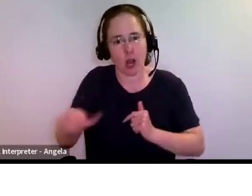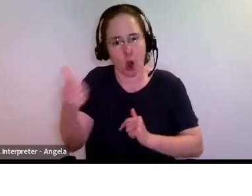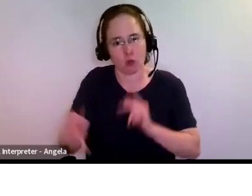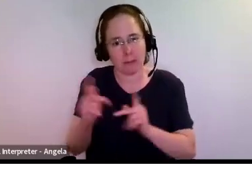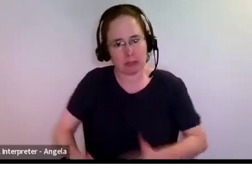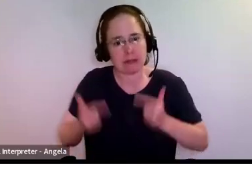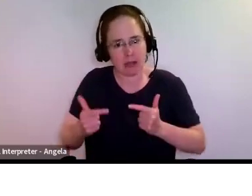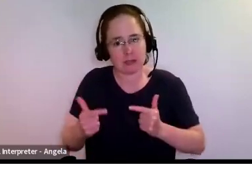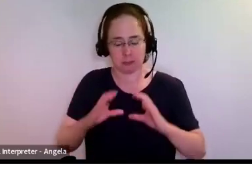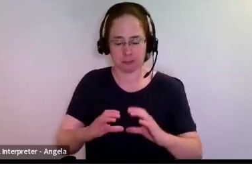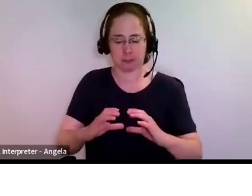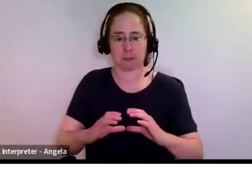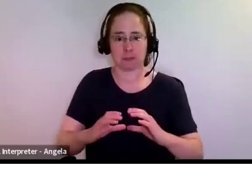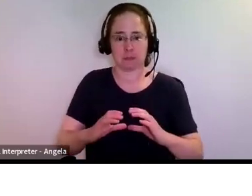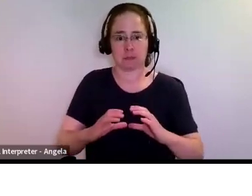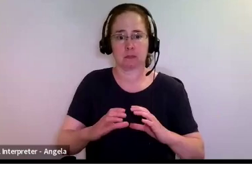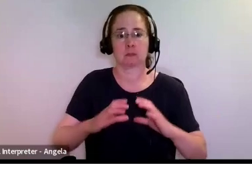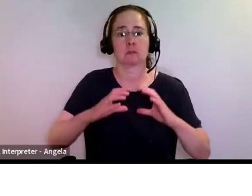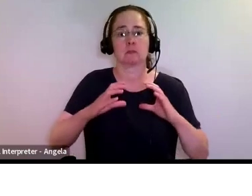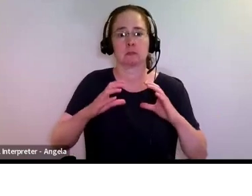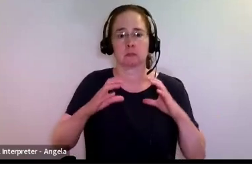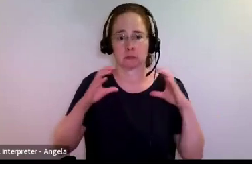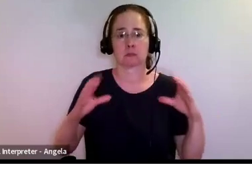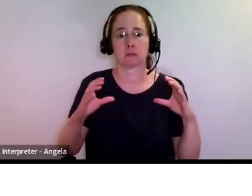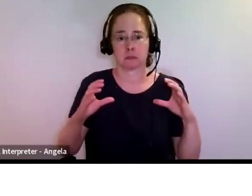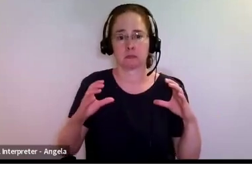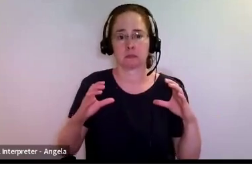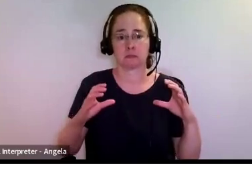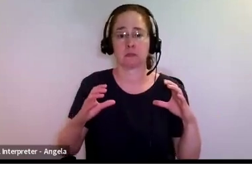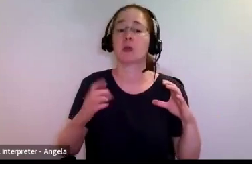And then we are engaged in supporting both state and local